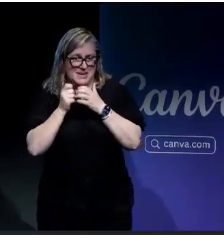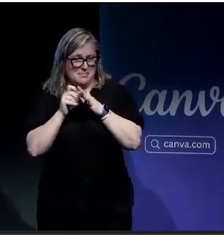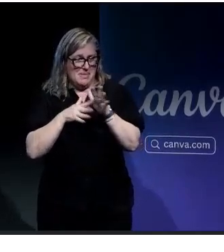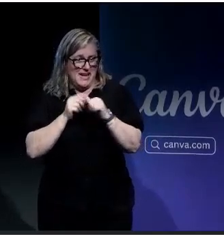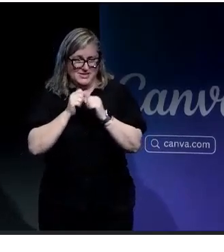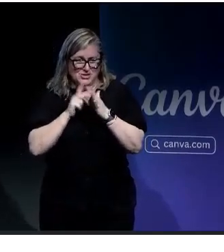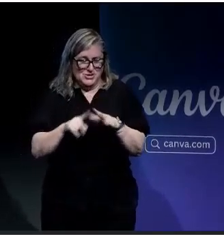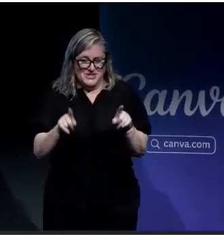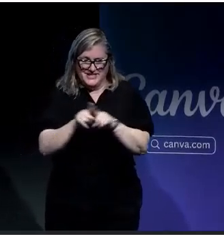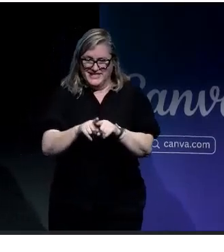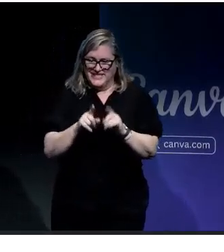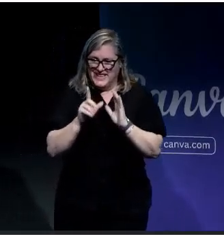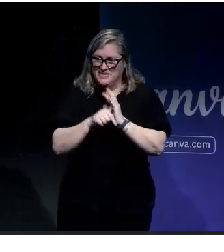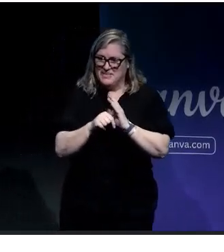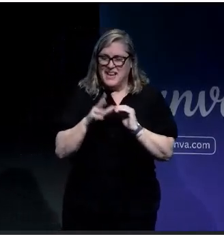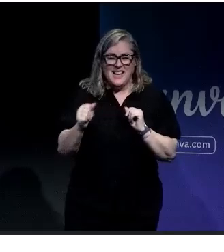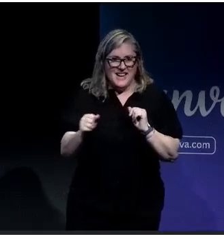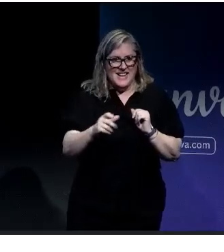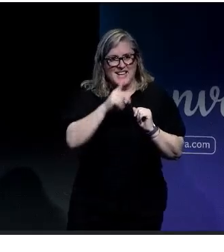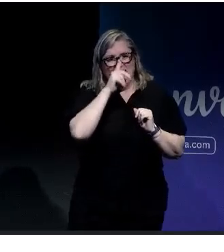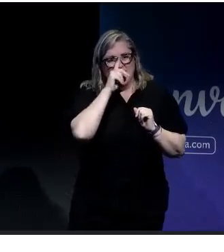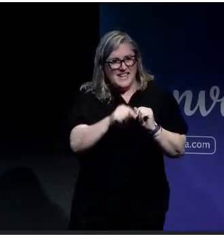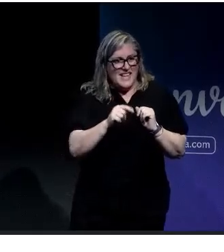And you can have a test that you can rerun later as well.